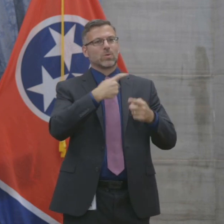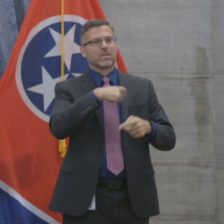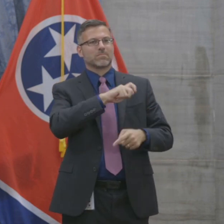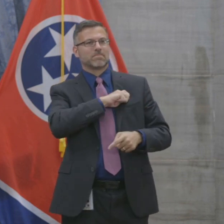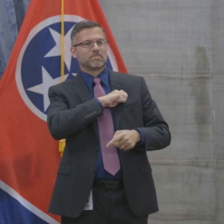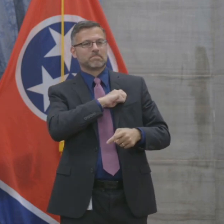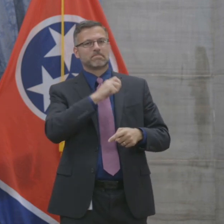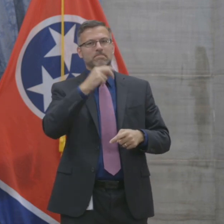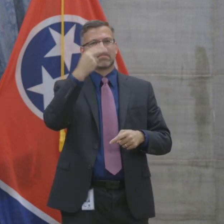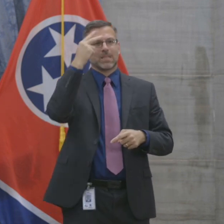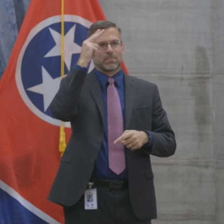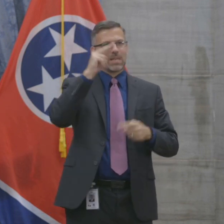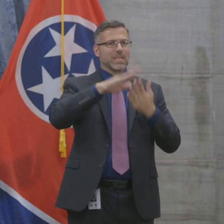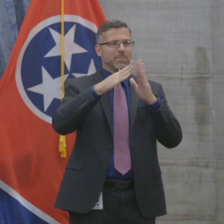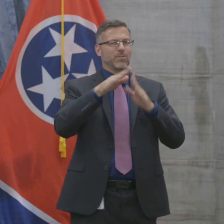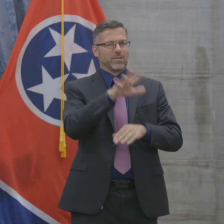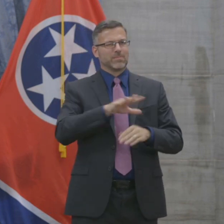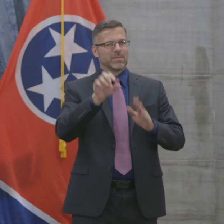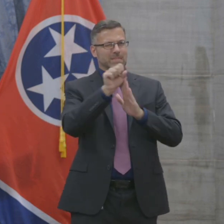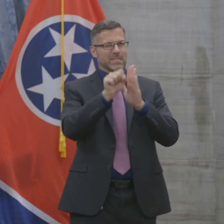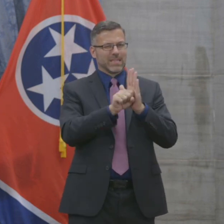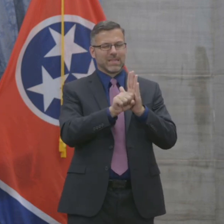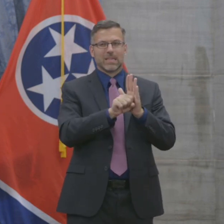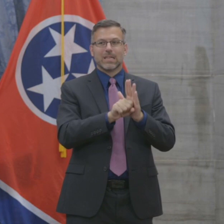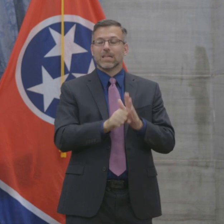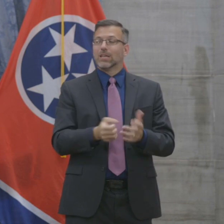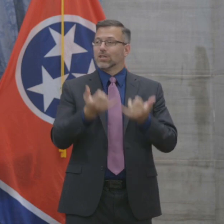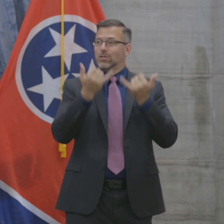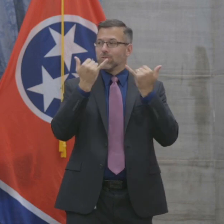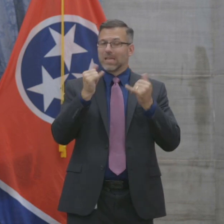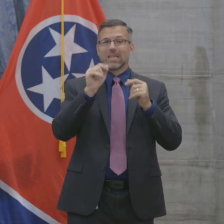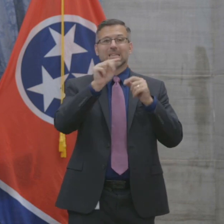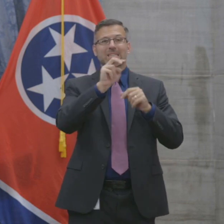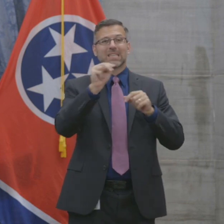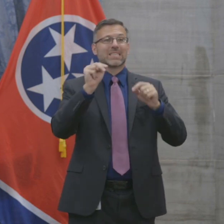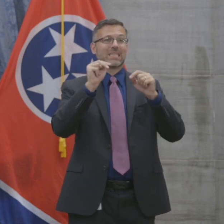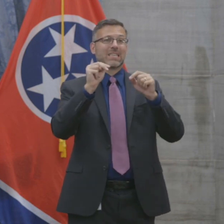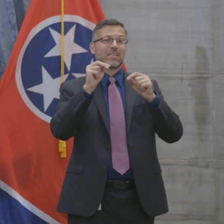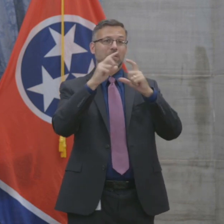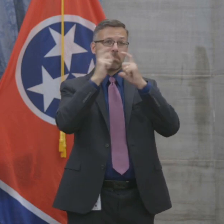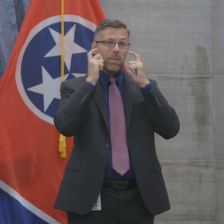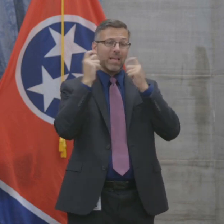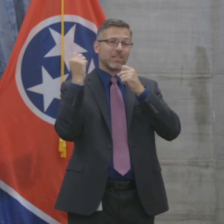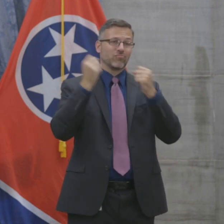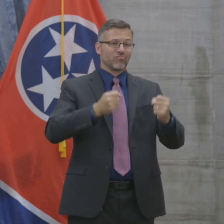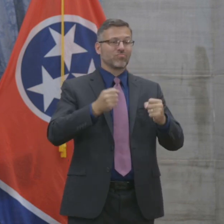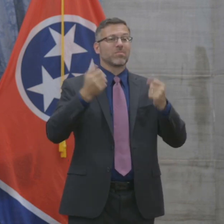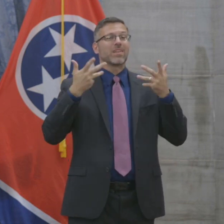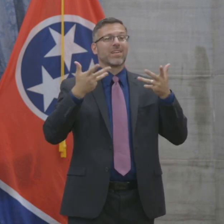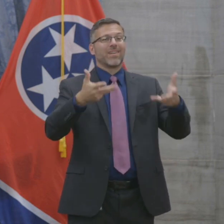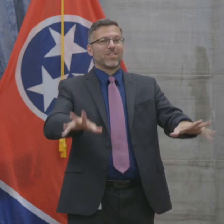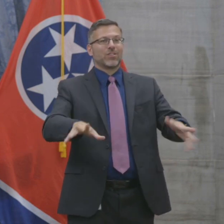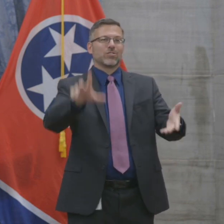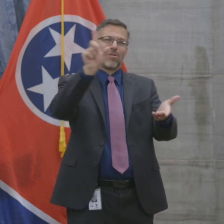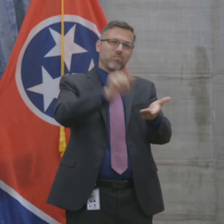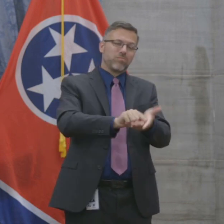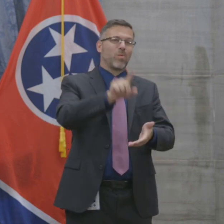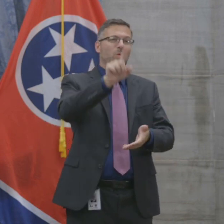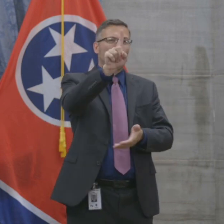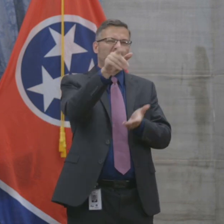we went over 200,000 masks. Well today we've partnered with over 80 businesses to get more masks in the hands of more